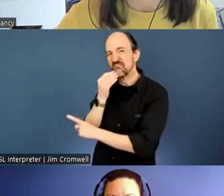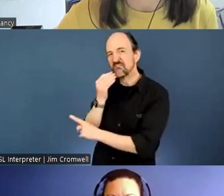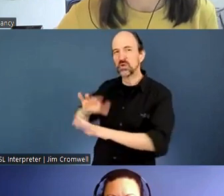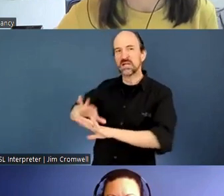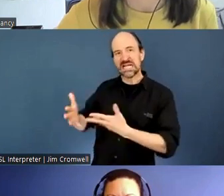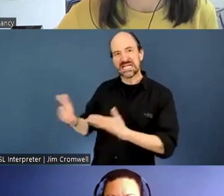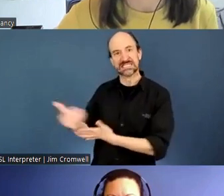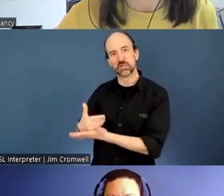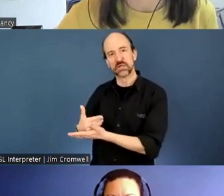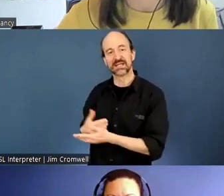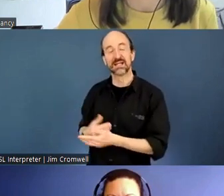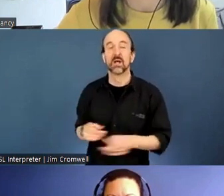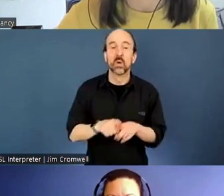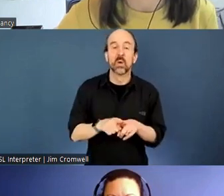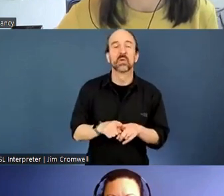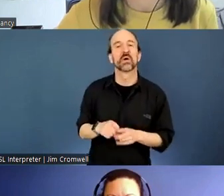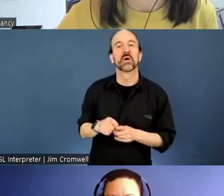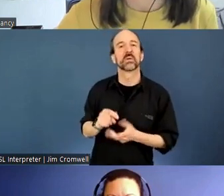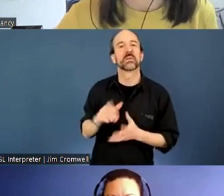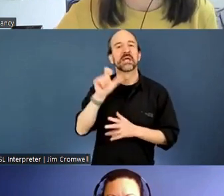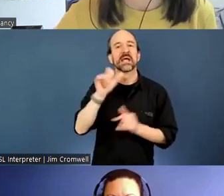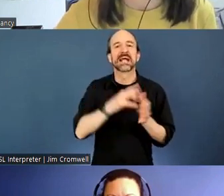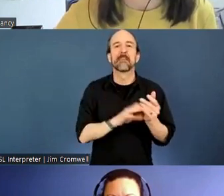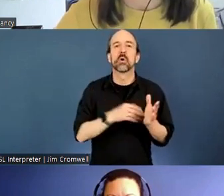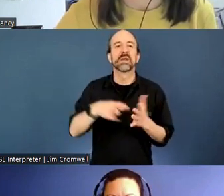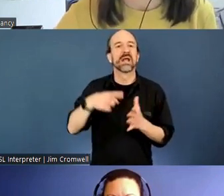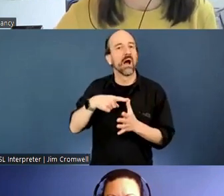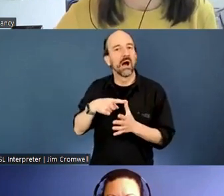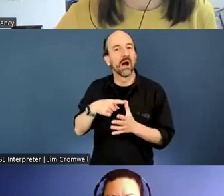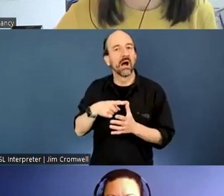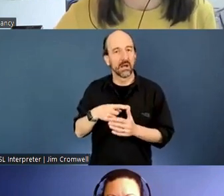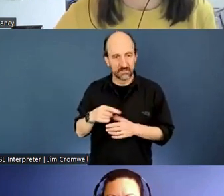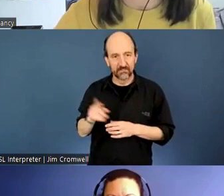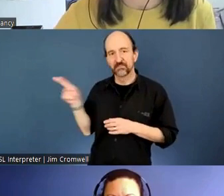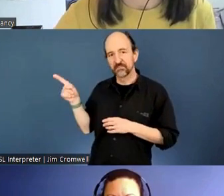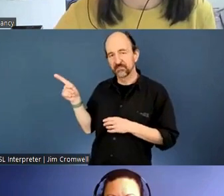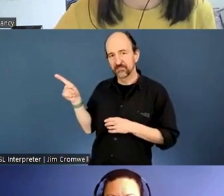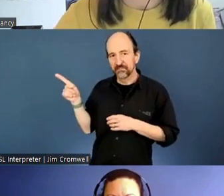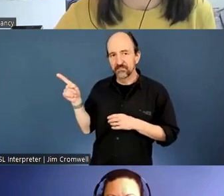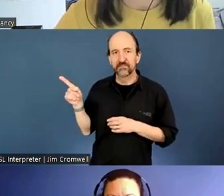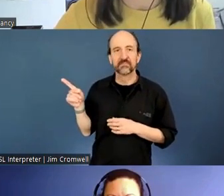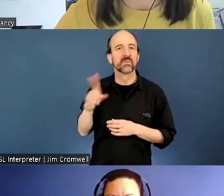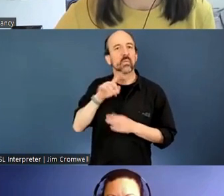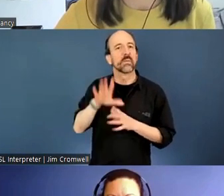go to Cambodia to one women group and the creative